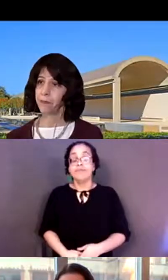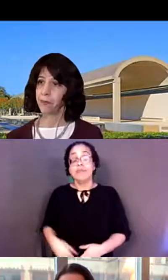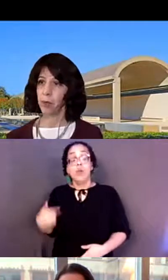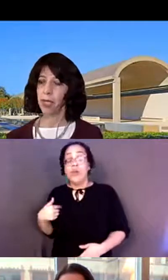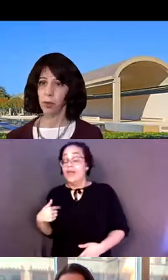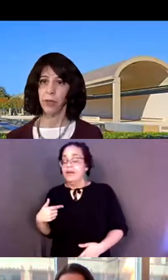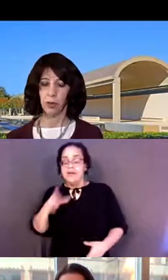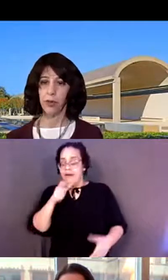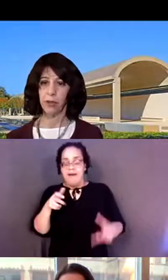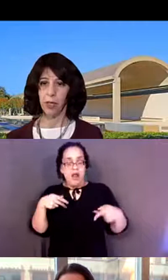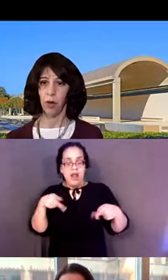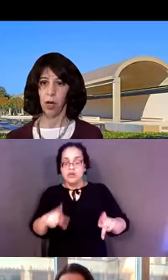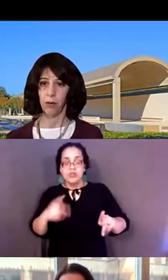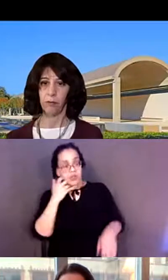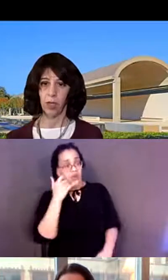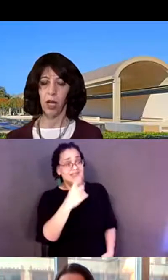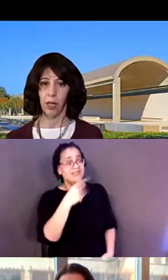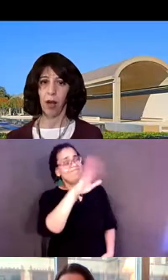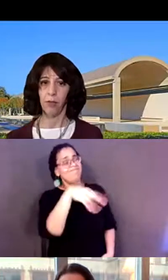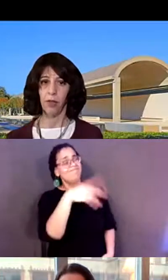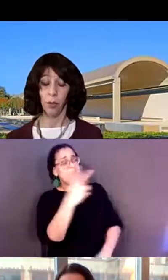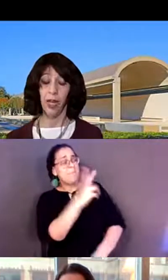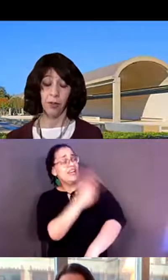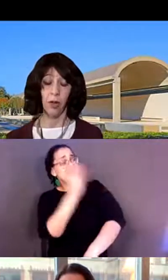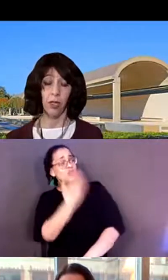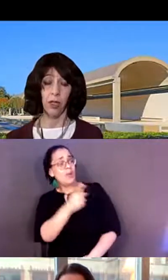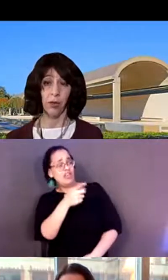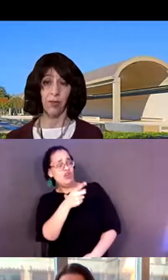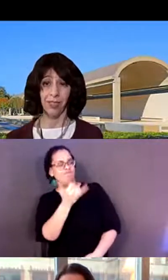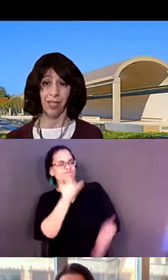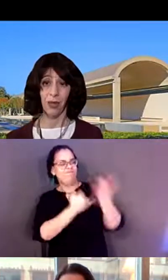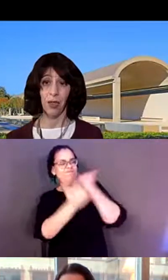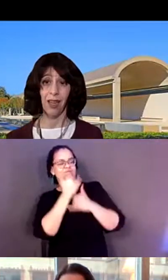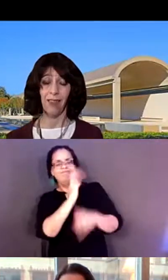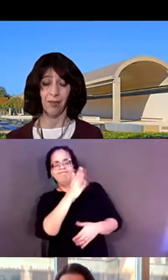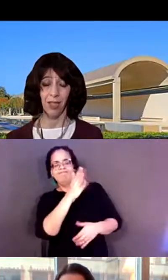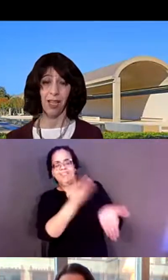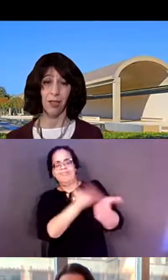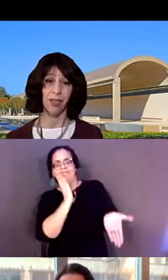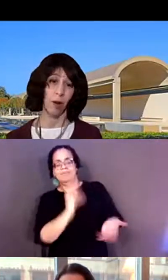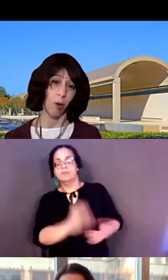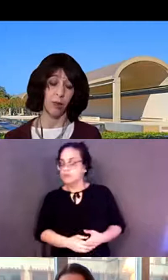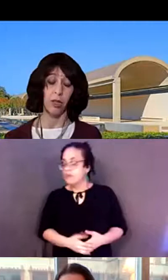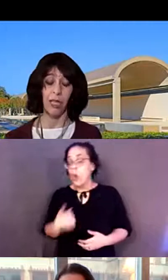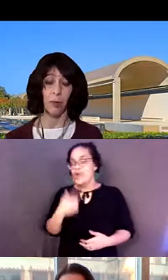somebody told me you're doing something wrong, knock it off. We have to go in and do an investigation and the